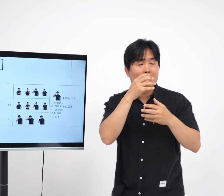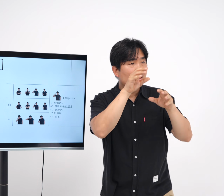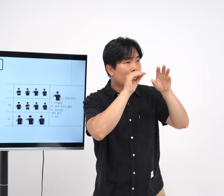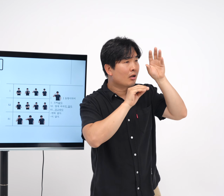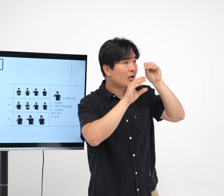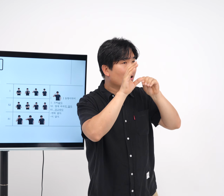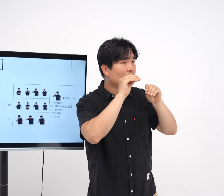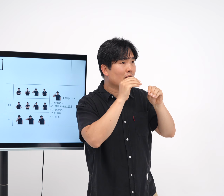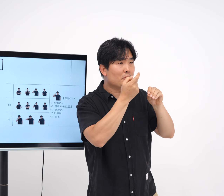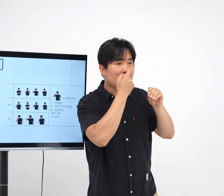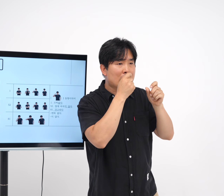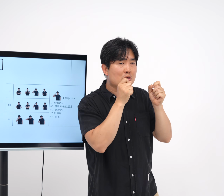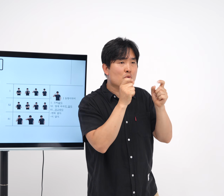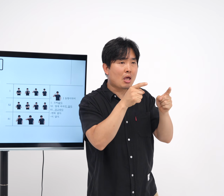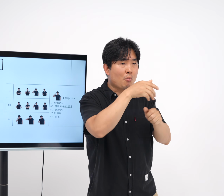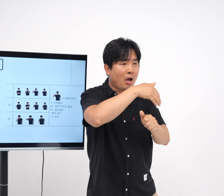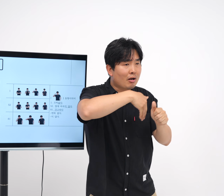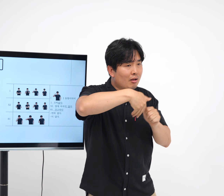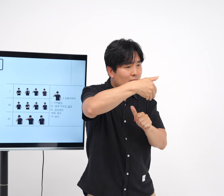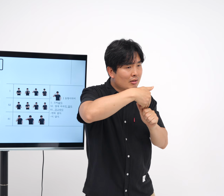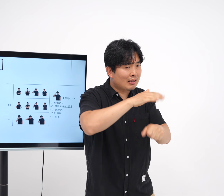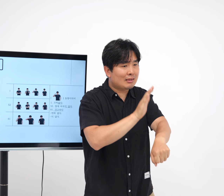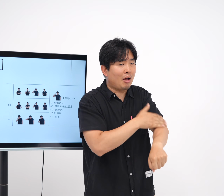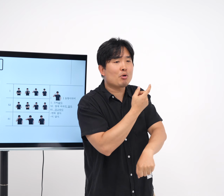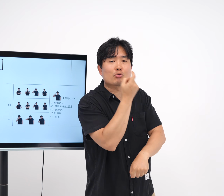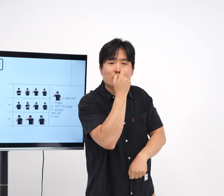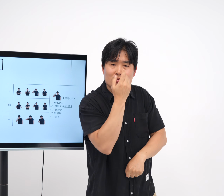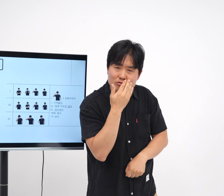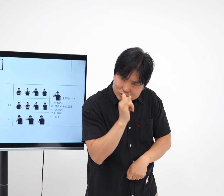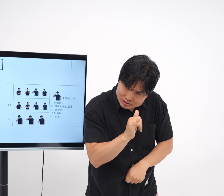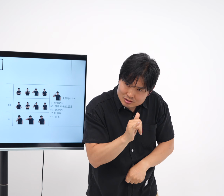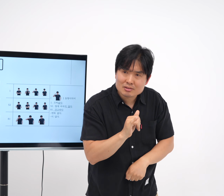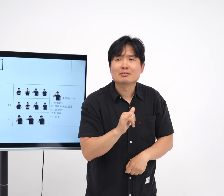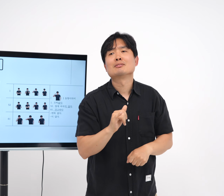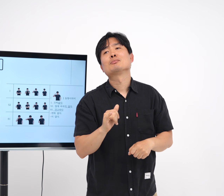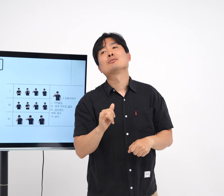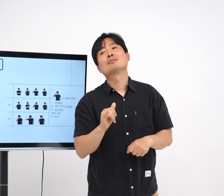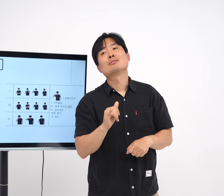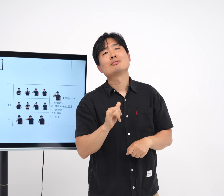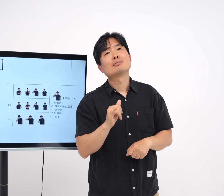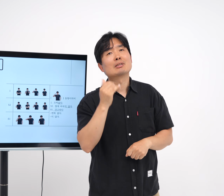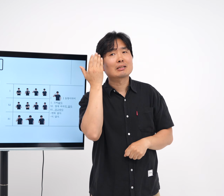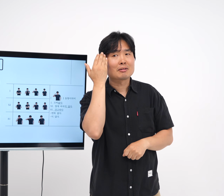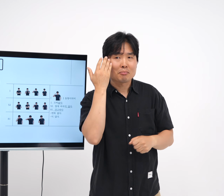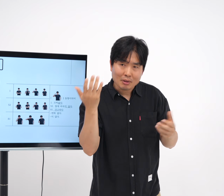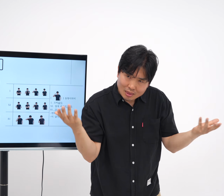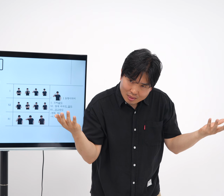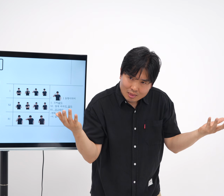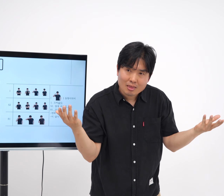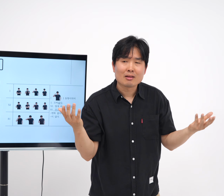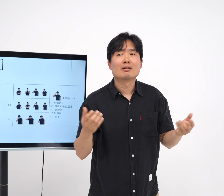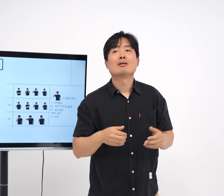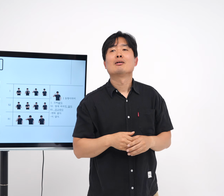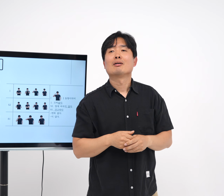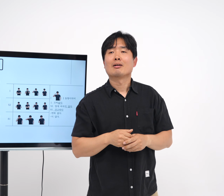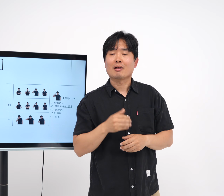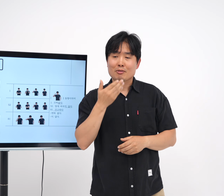the hearing person may have learned it incorrectly from a learning opportunity or environment, or may have lacked related knowledge.